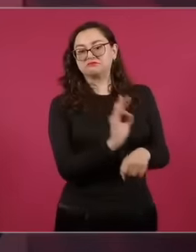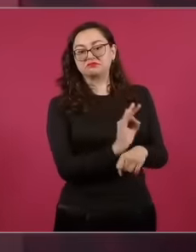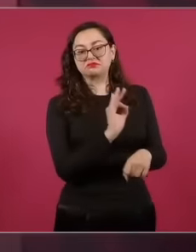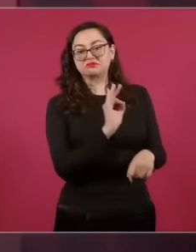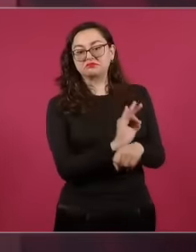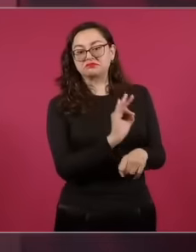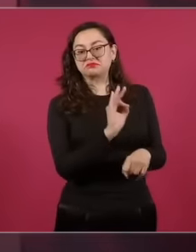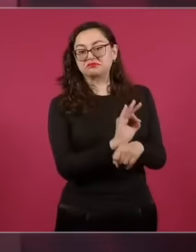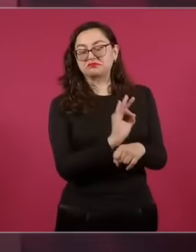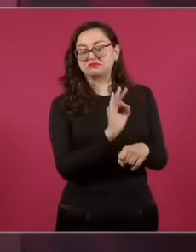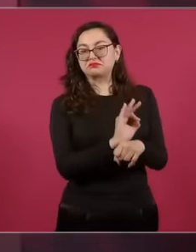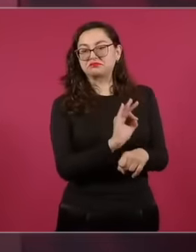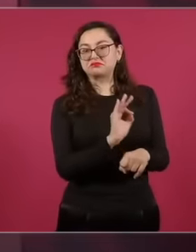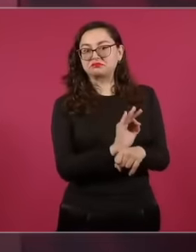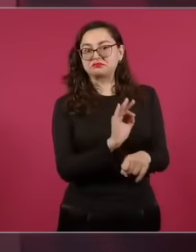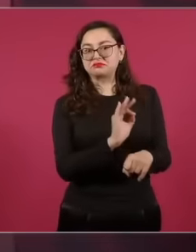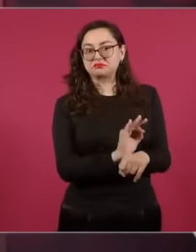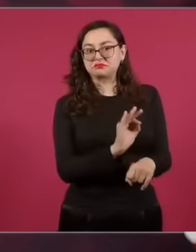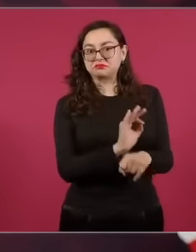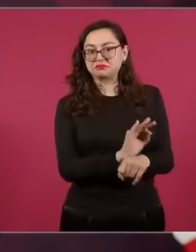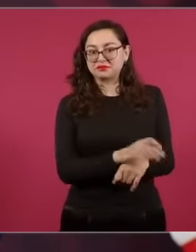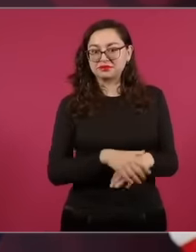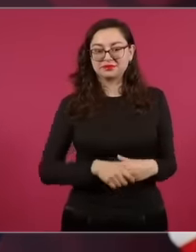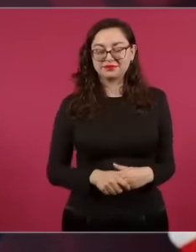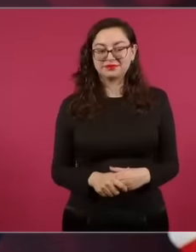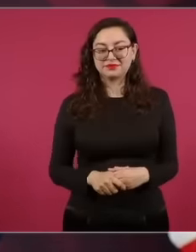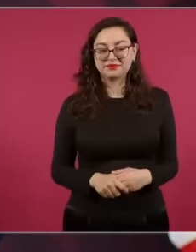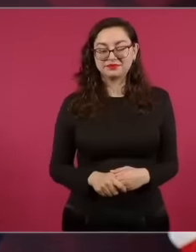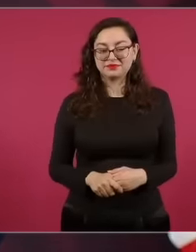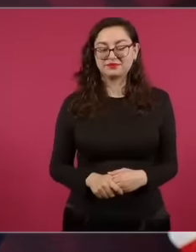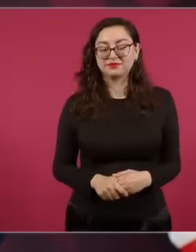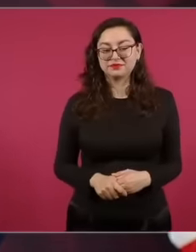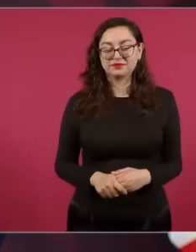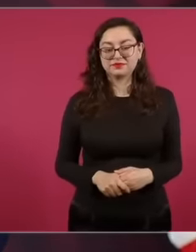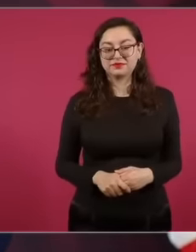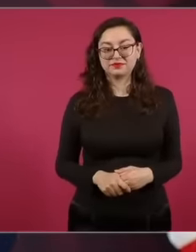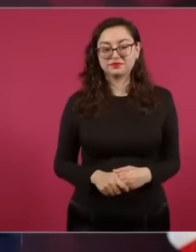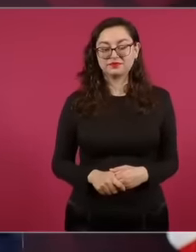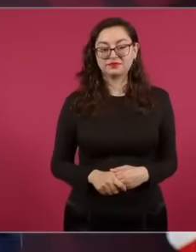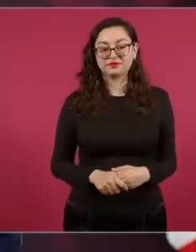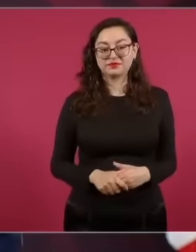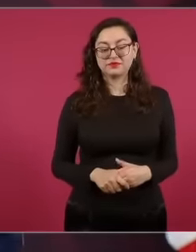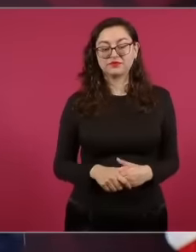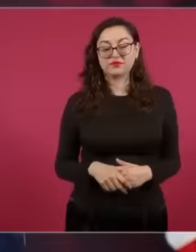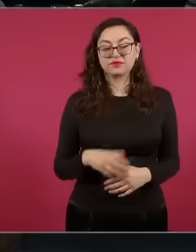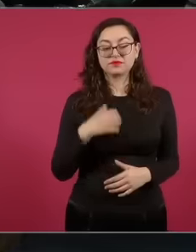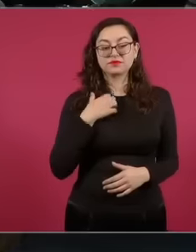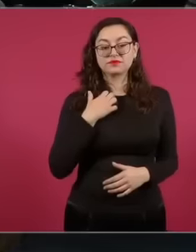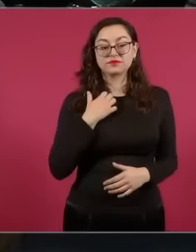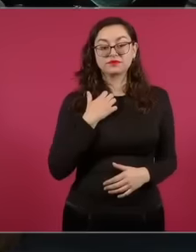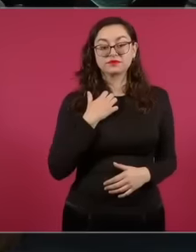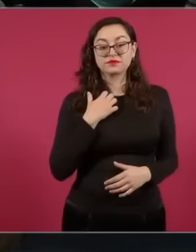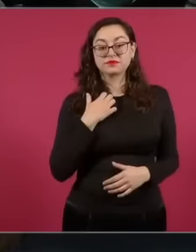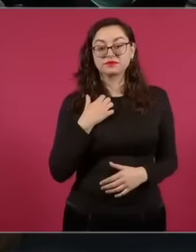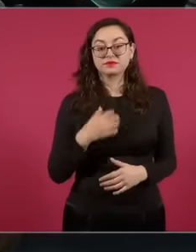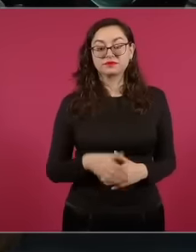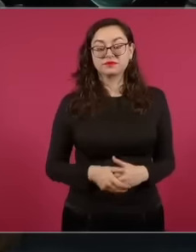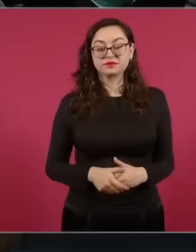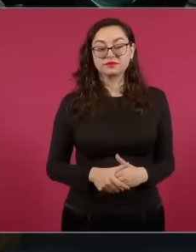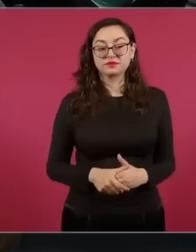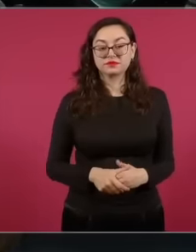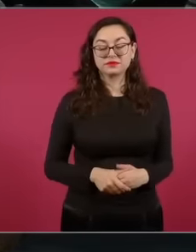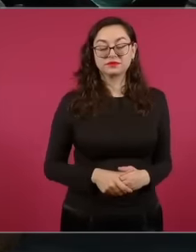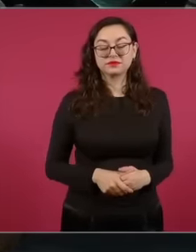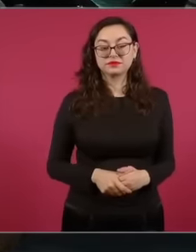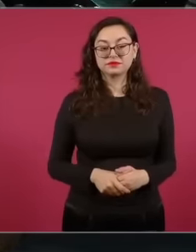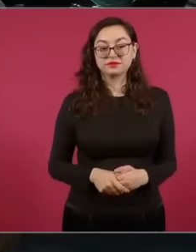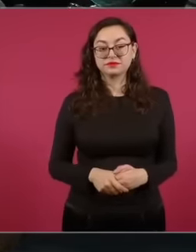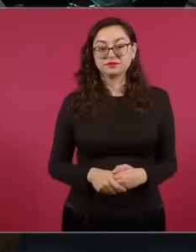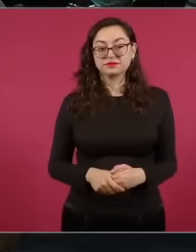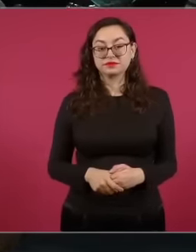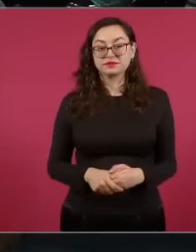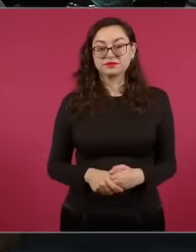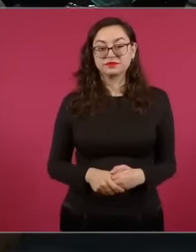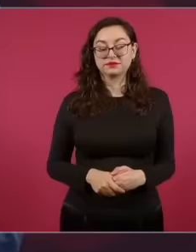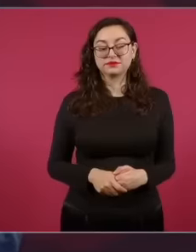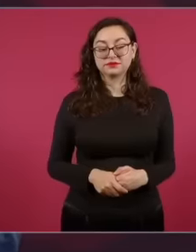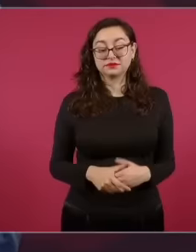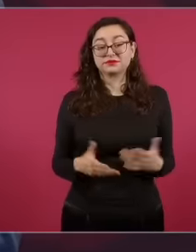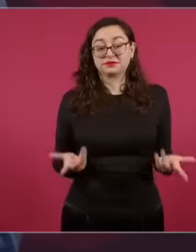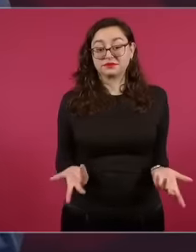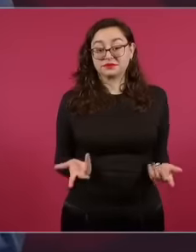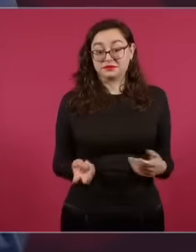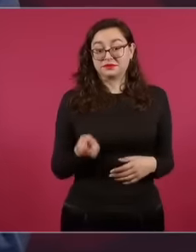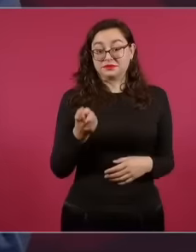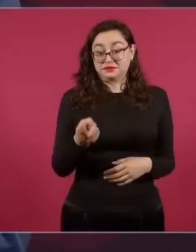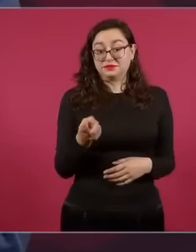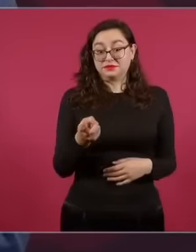just as before they had their deputies and